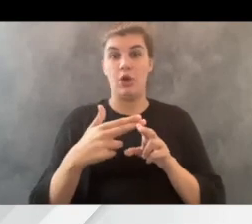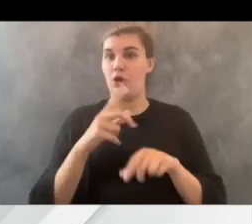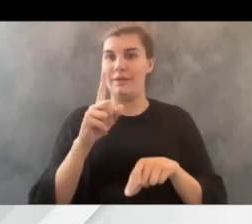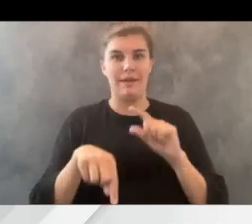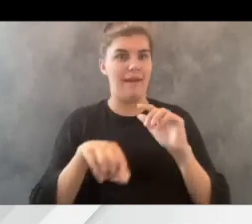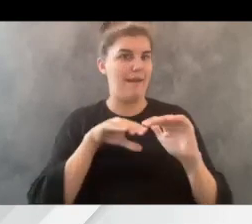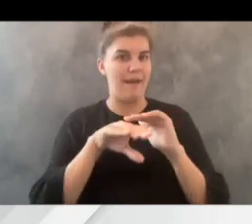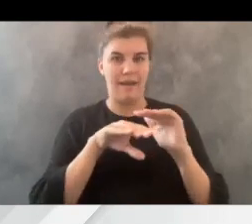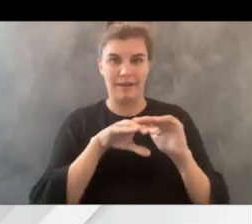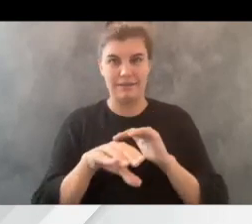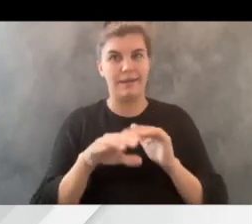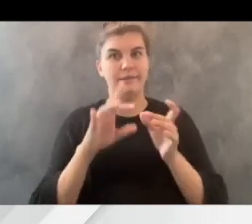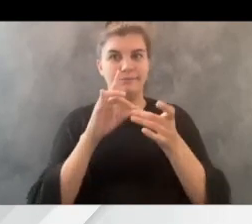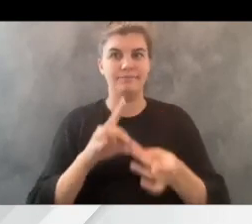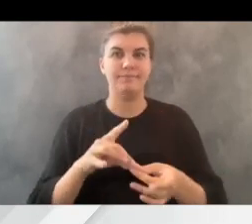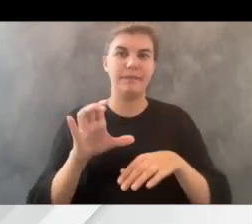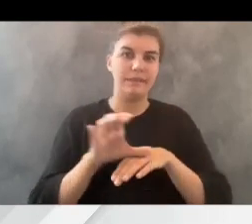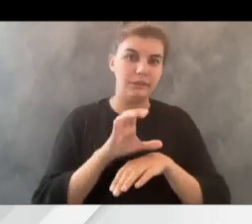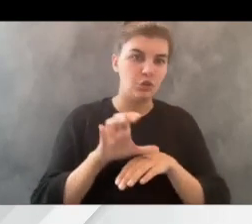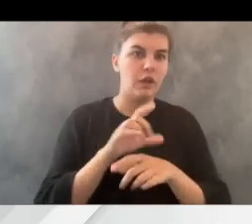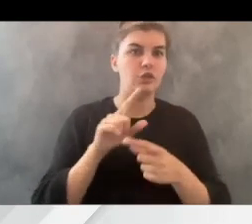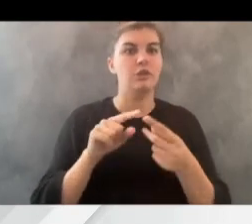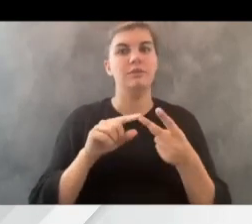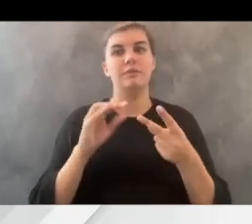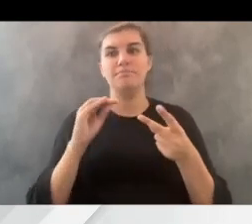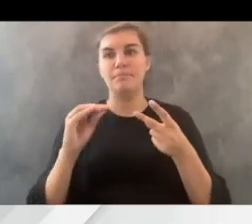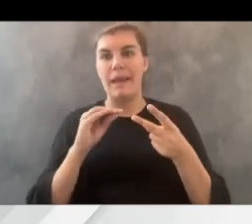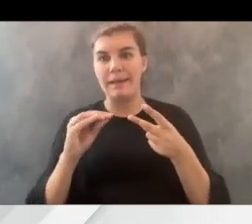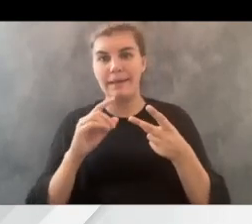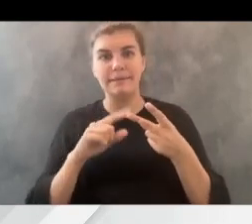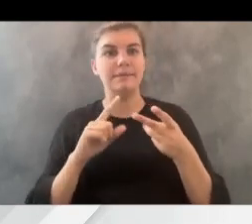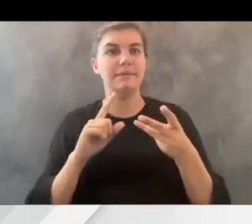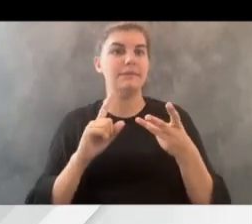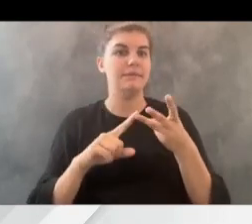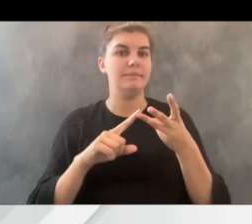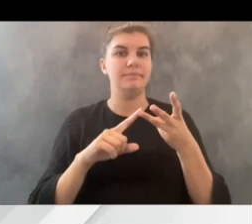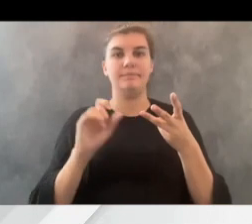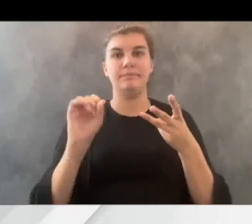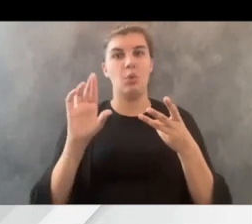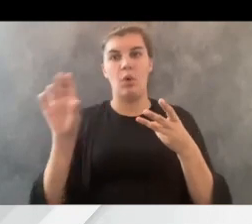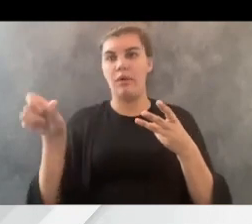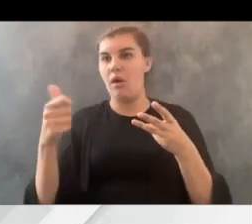due to construction, maintenance operations, or other similar conditions,